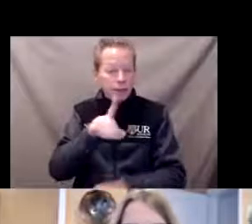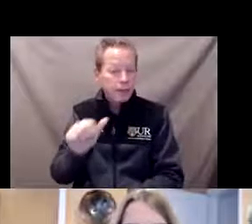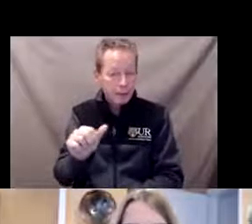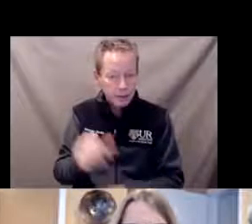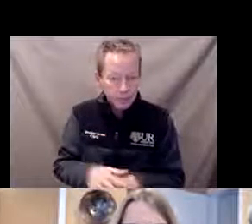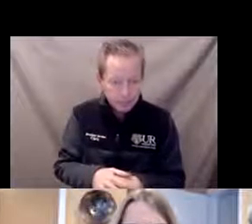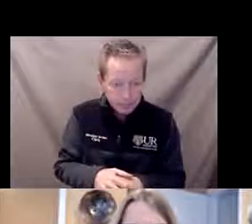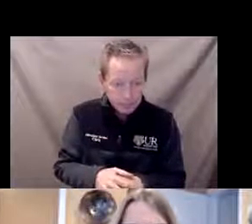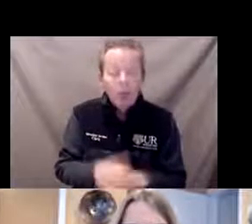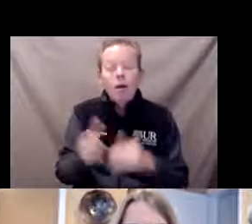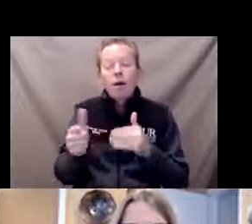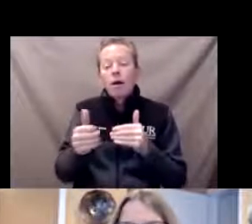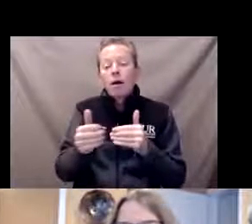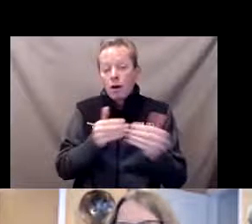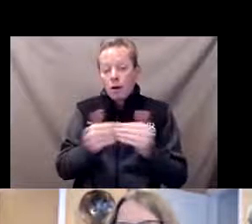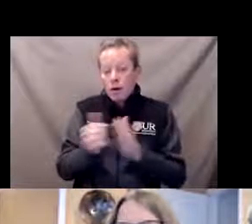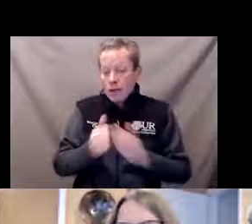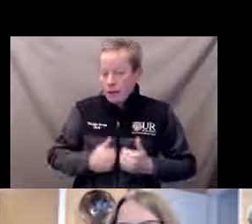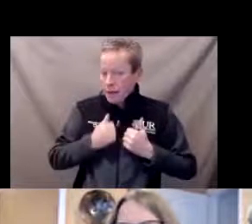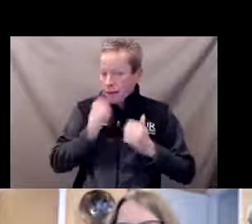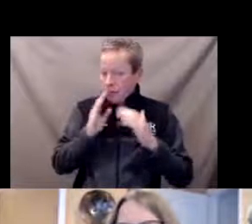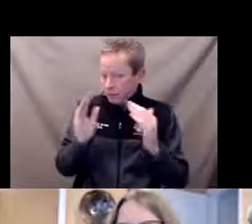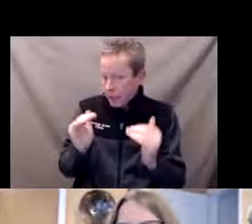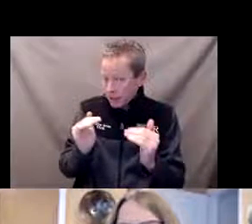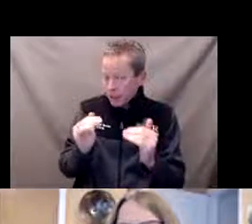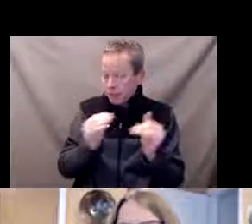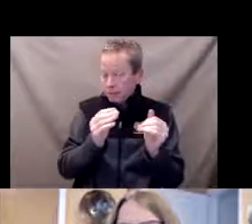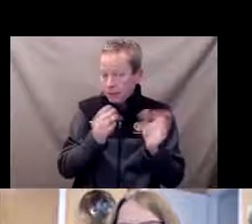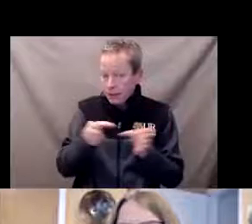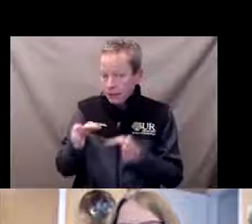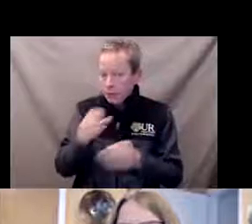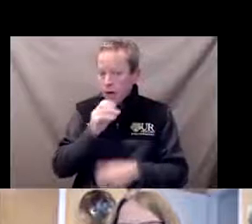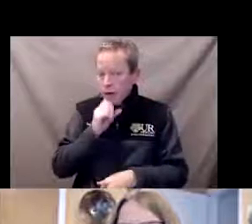Although the life expectancy of individuals that are aging with intellectual disabilities